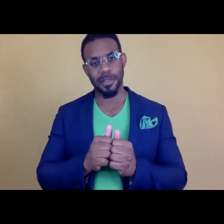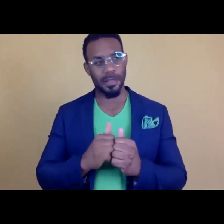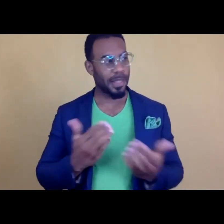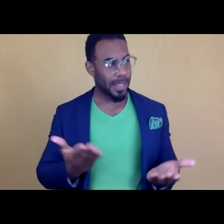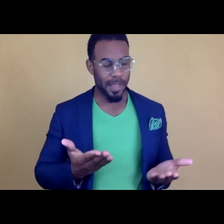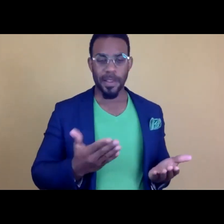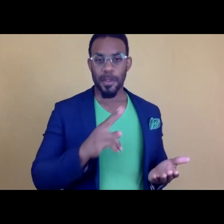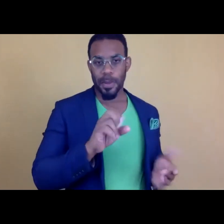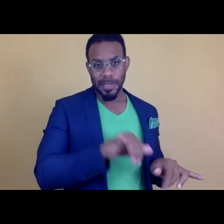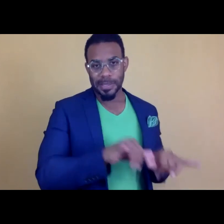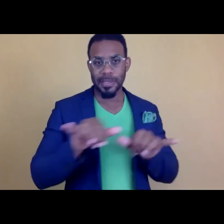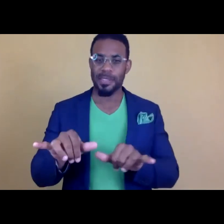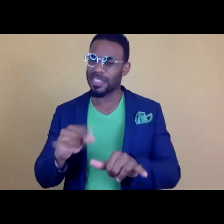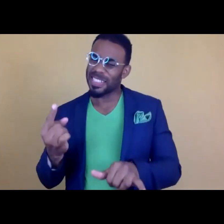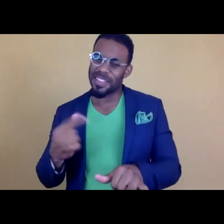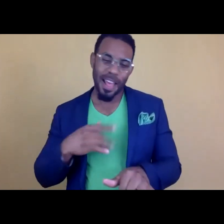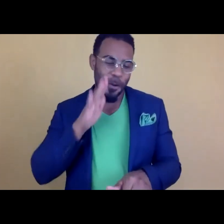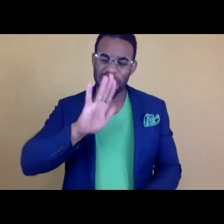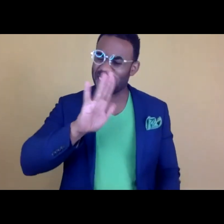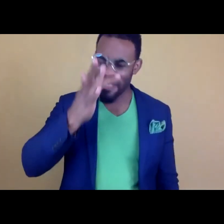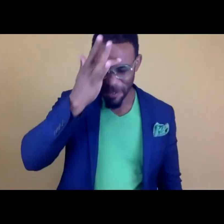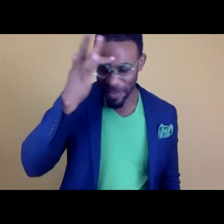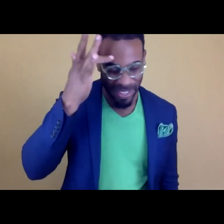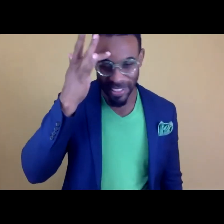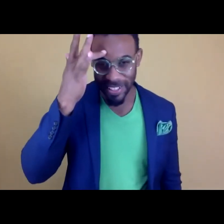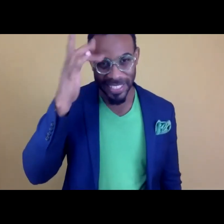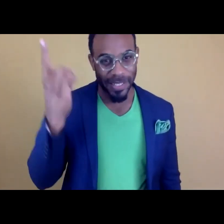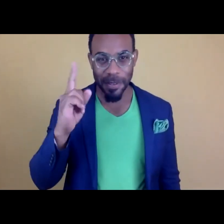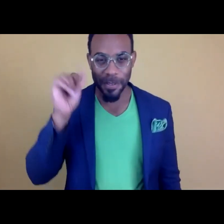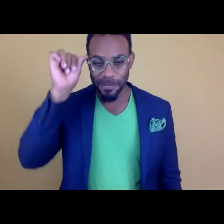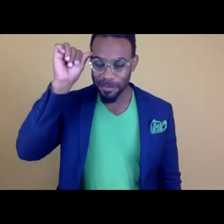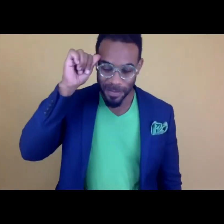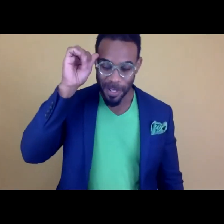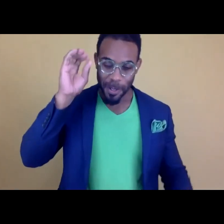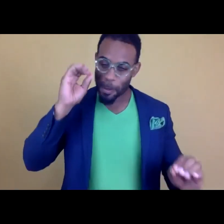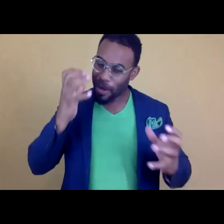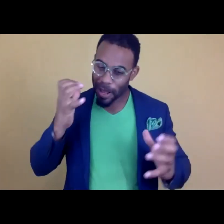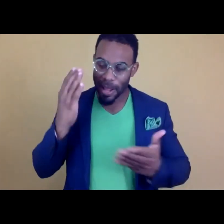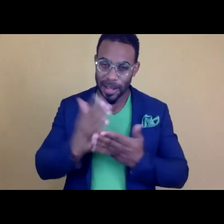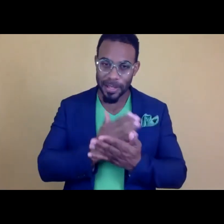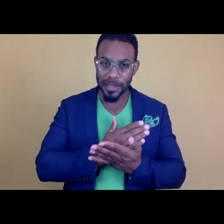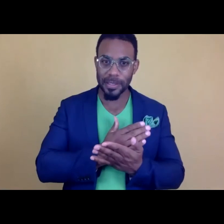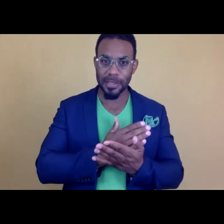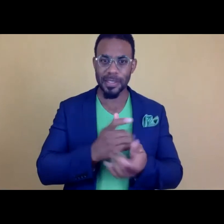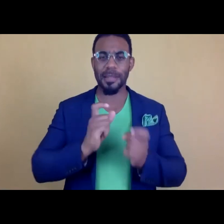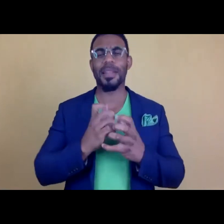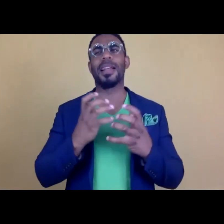as well abroad. The way I do here in the U.S. It is something I will never forget and it taught me a lot of lessons and gave me a lot